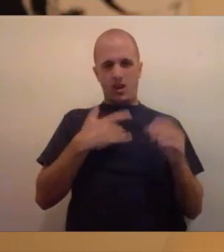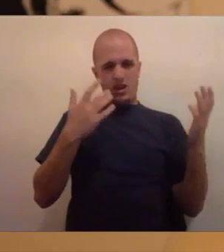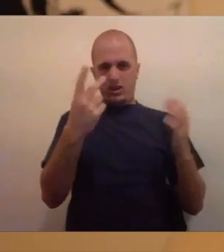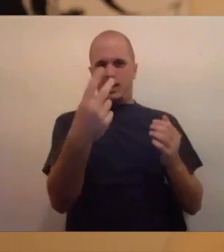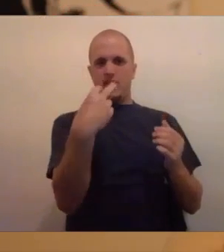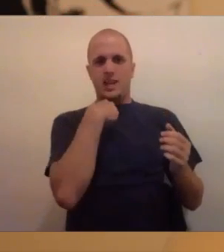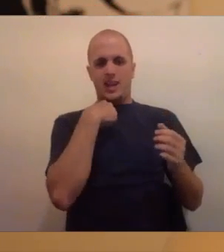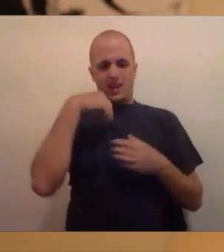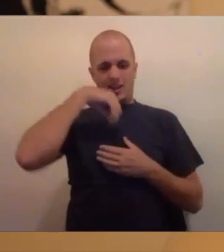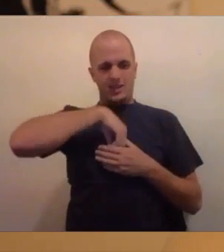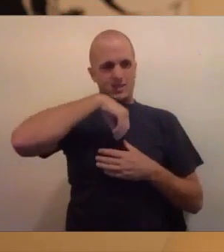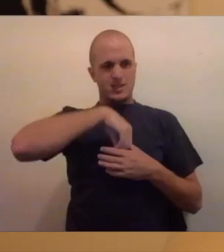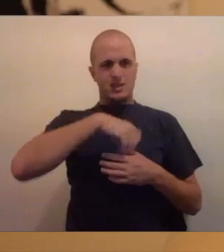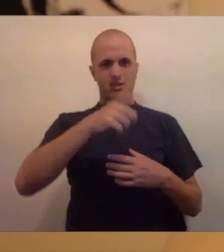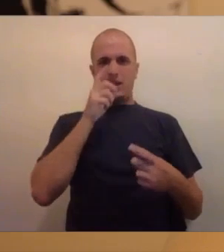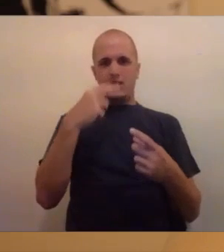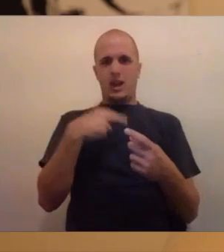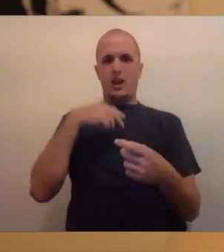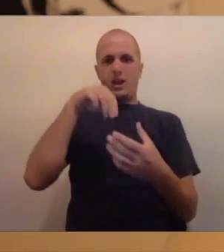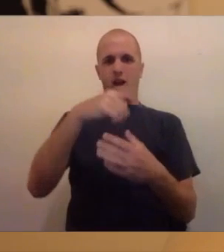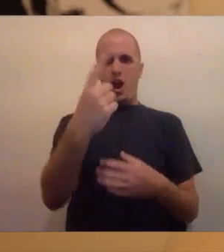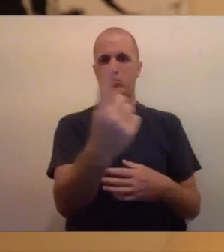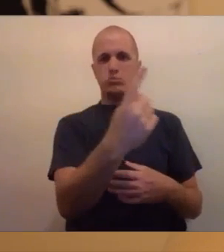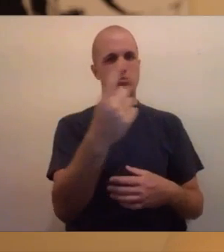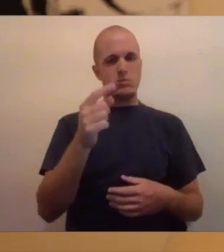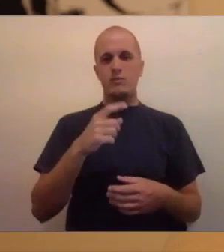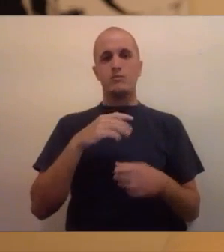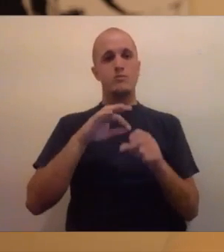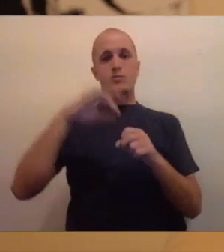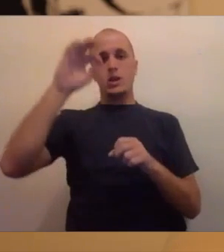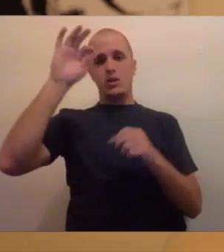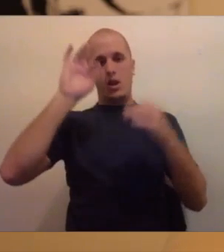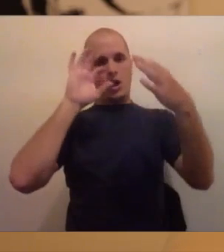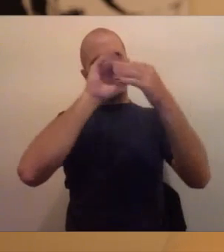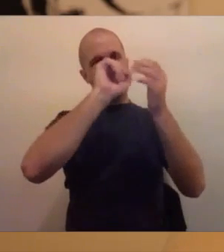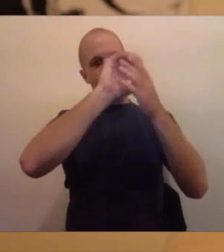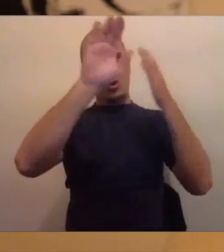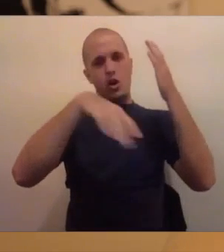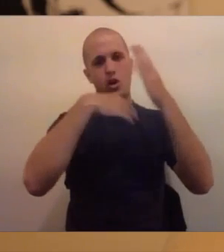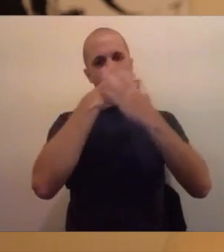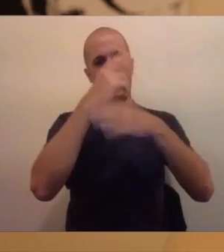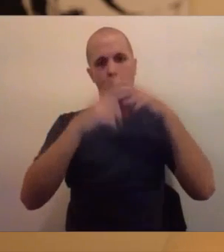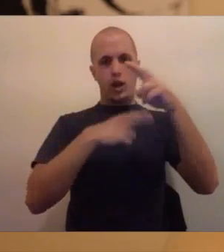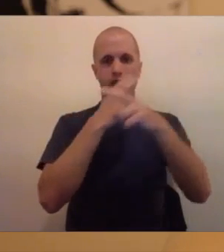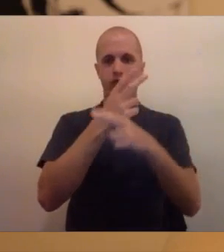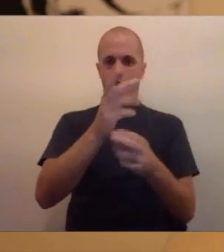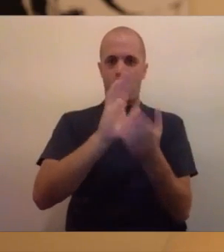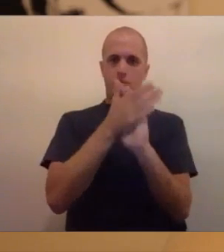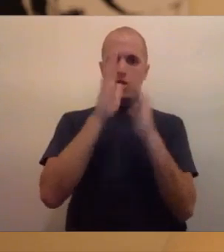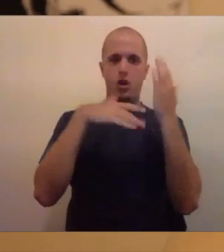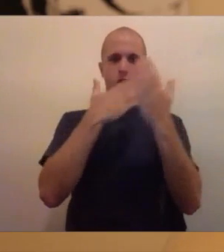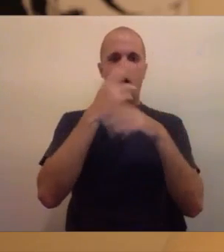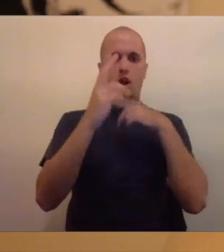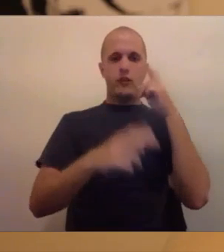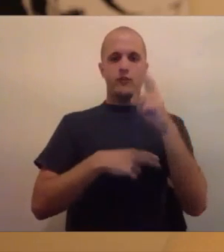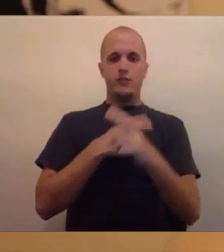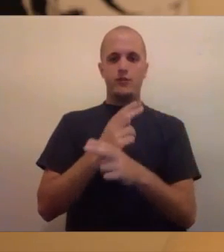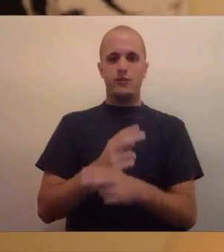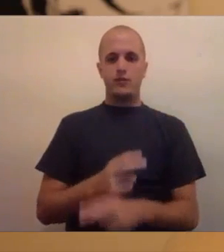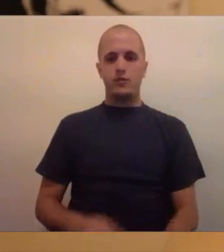freedom. Otherwise, you think that you're trapped into this body, trapped into